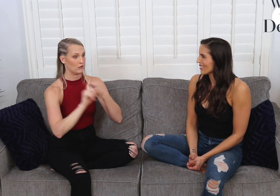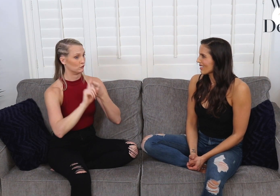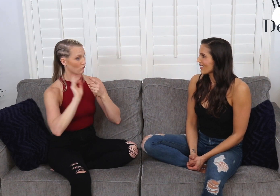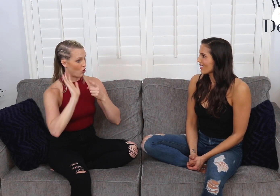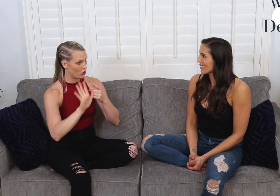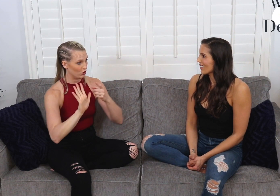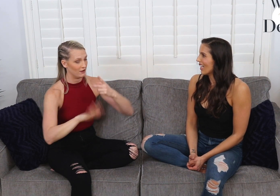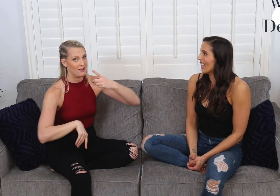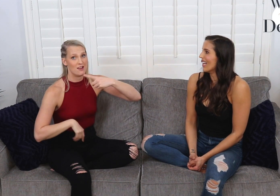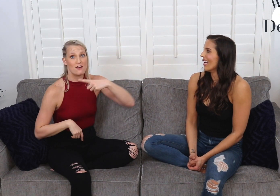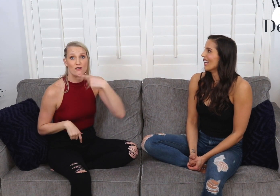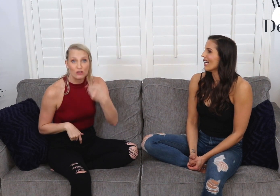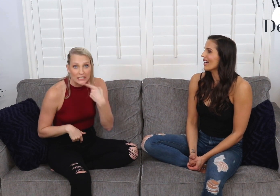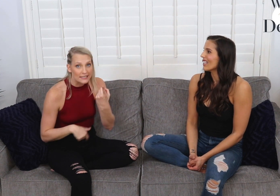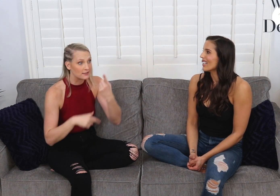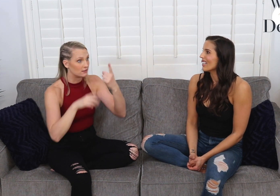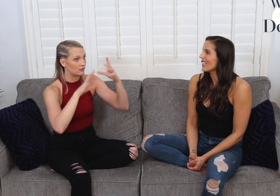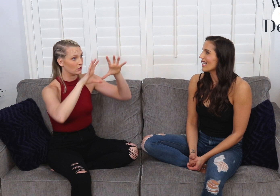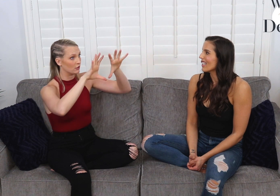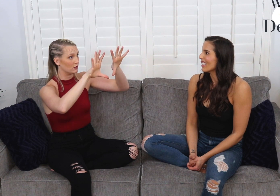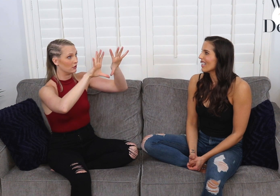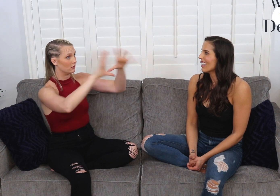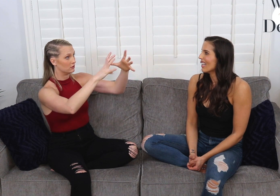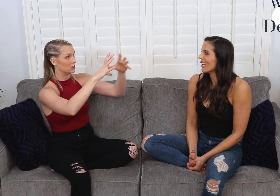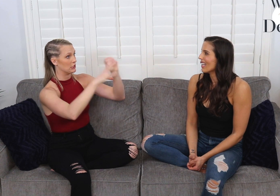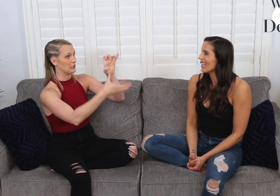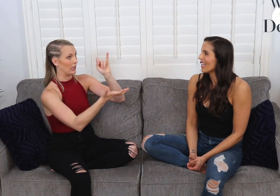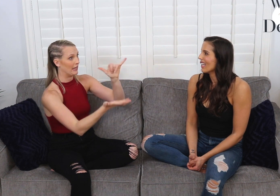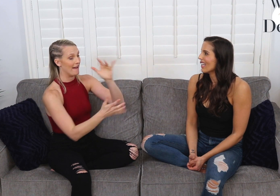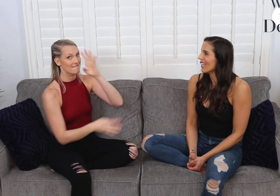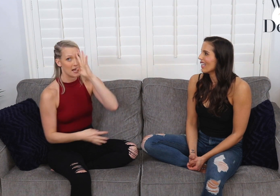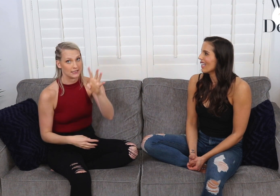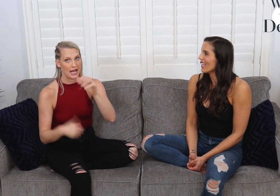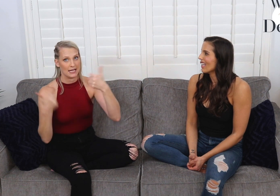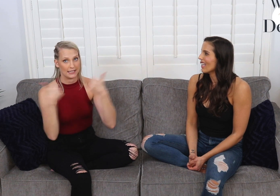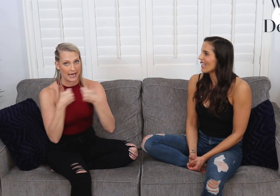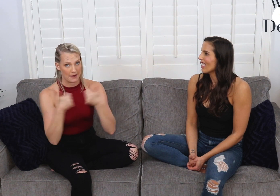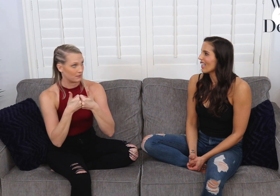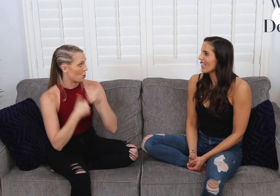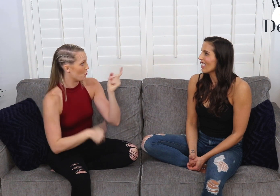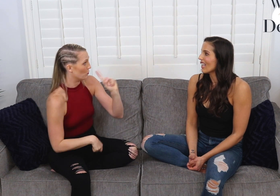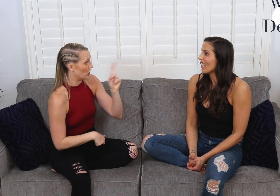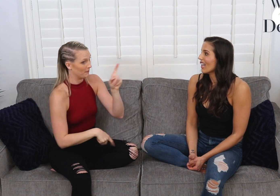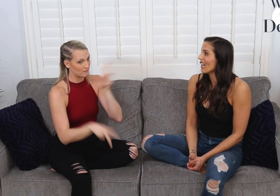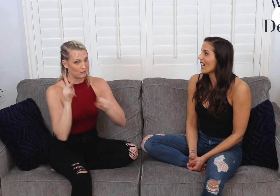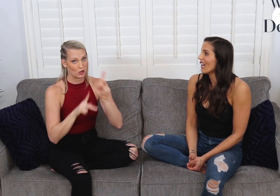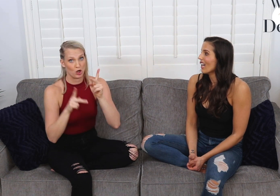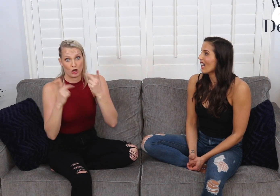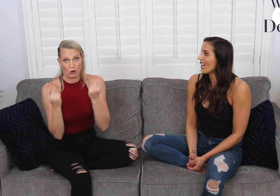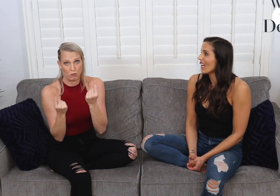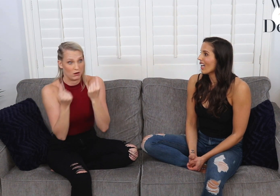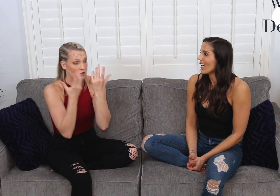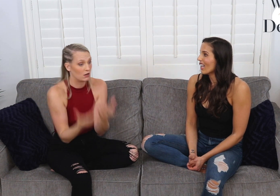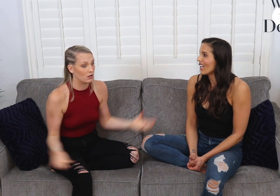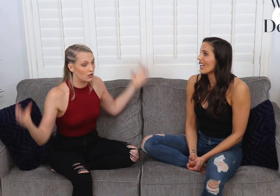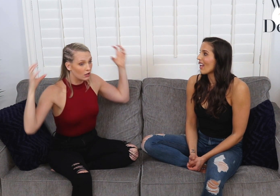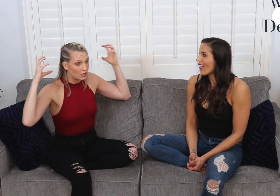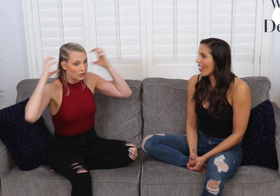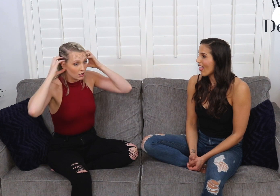First of all, did you know that hearing society actually invented a game, where one person puts on a headphone and